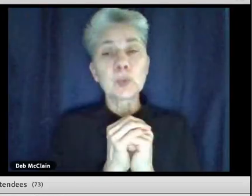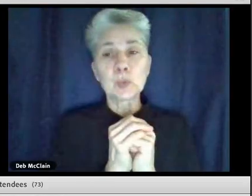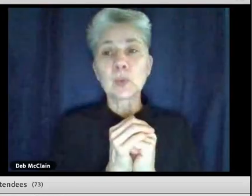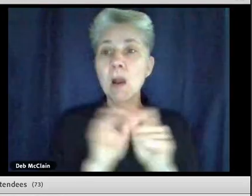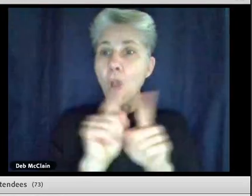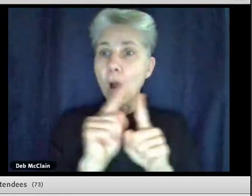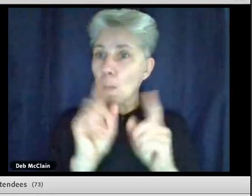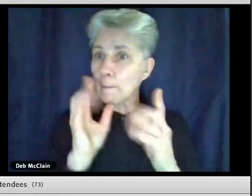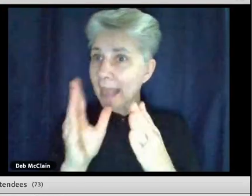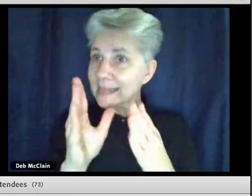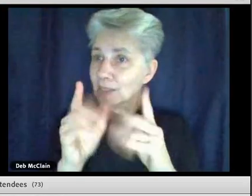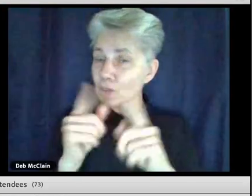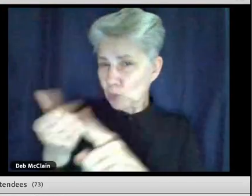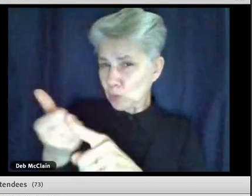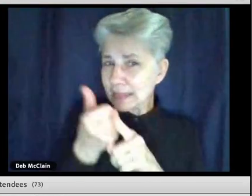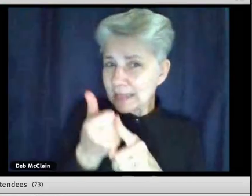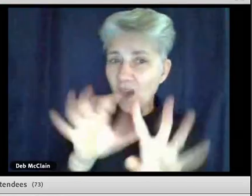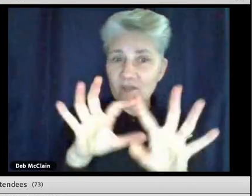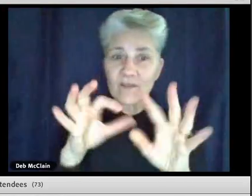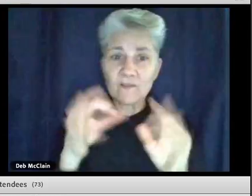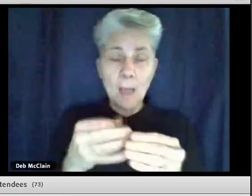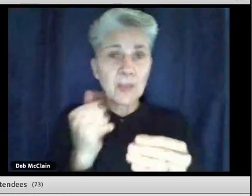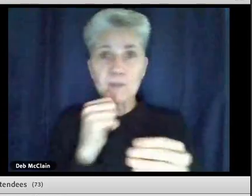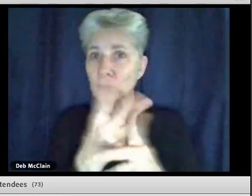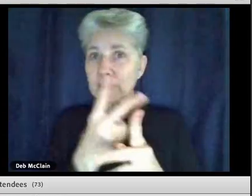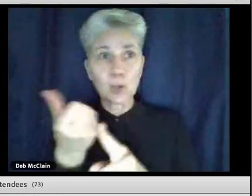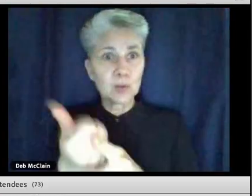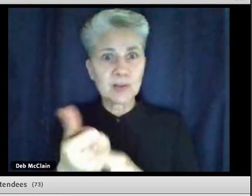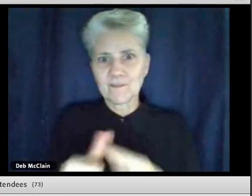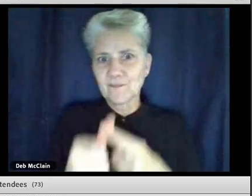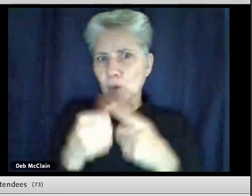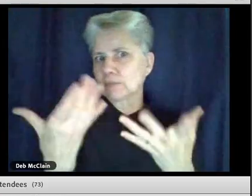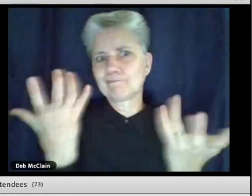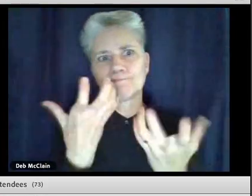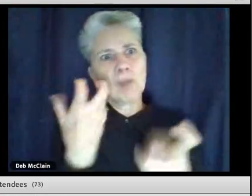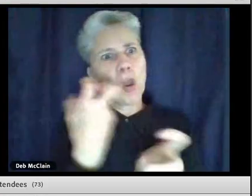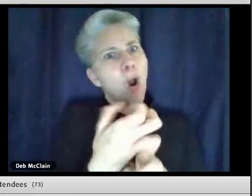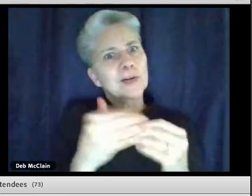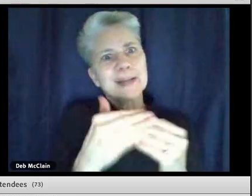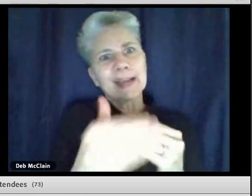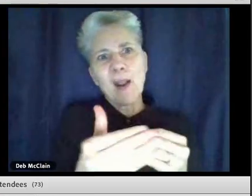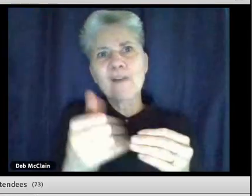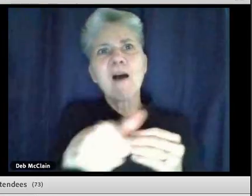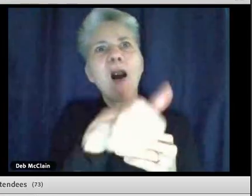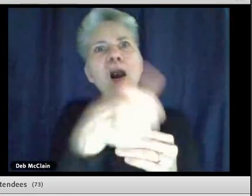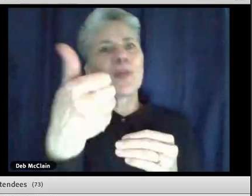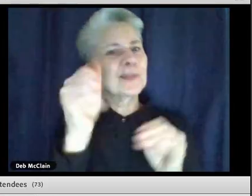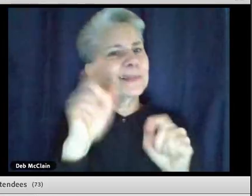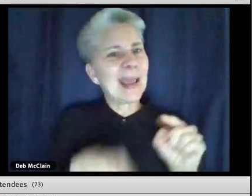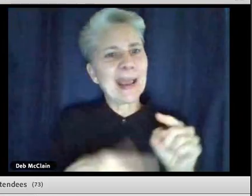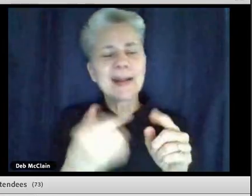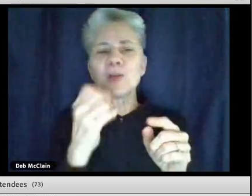I mean, there's all kinds of things you can do. Always pay attention to yourself and your family. If you don't take care of yourself first,